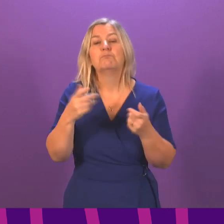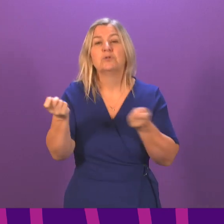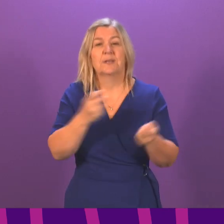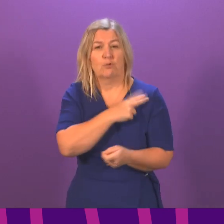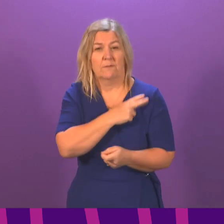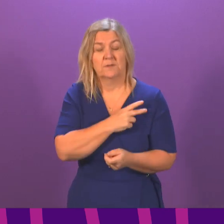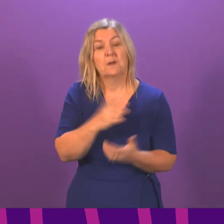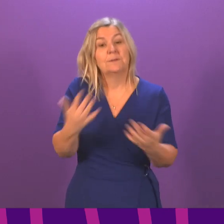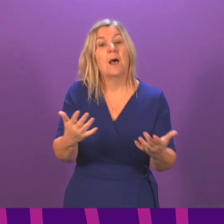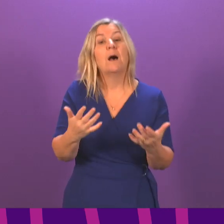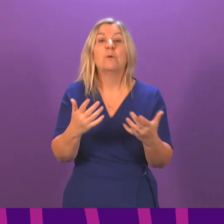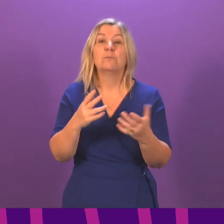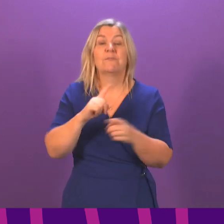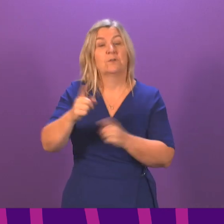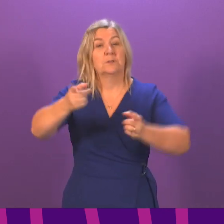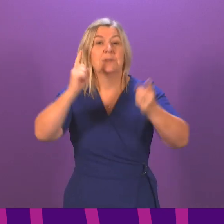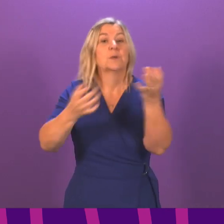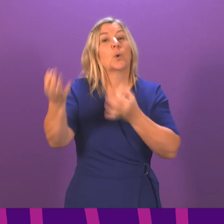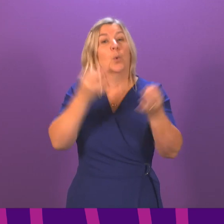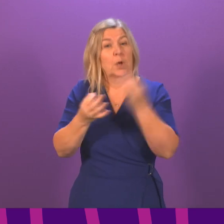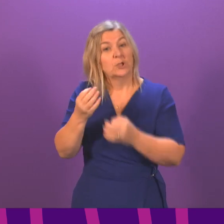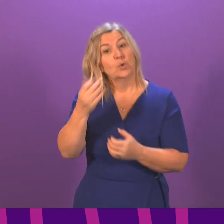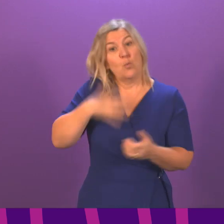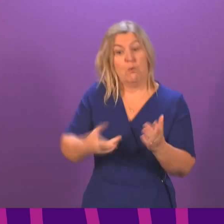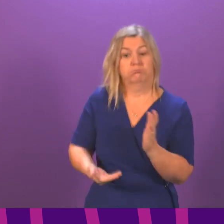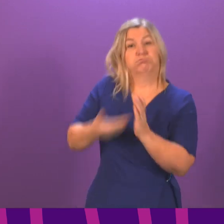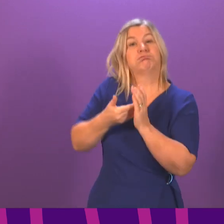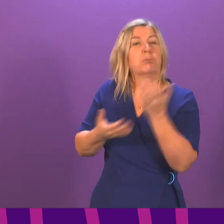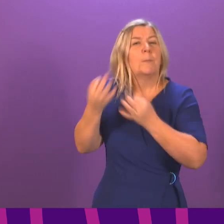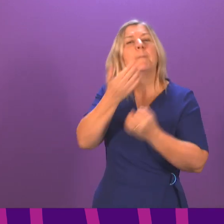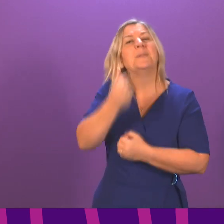first question. I encourage members who wish to ask a supplementary question to press their request-to-speak buttons.